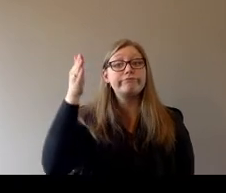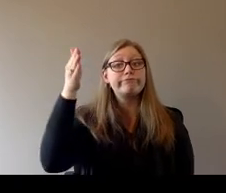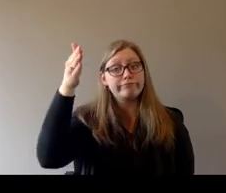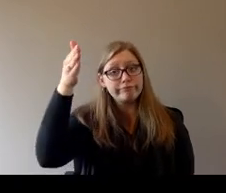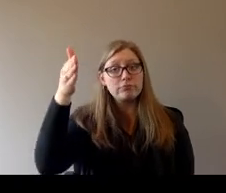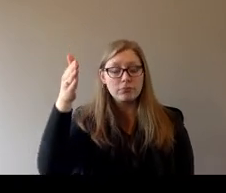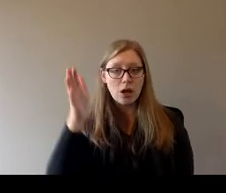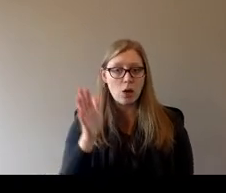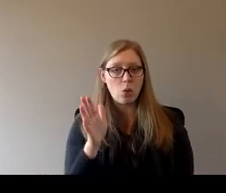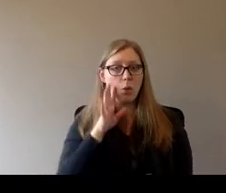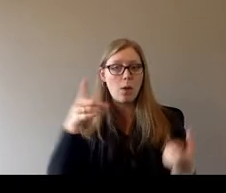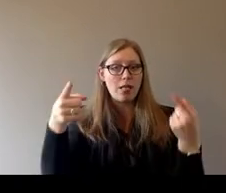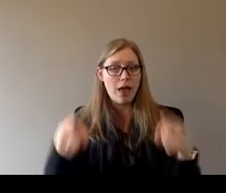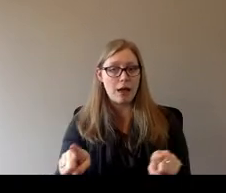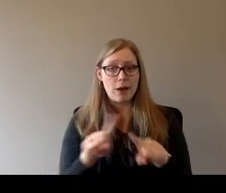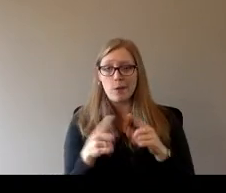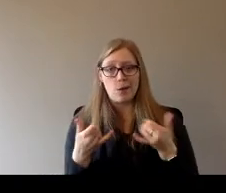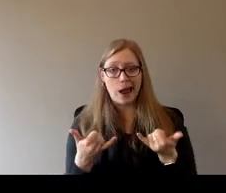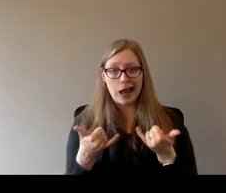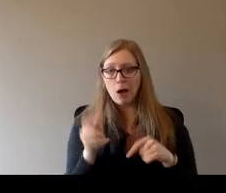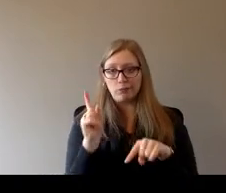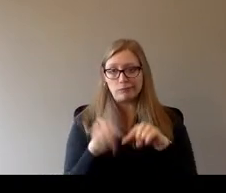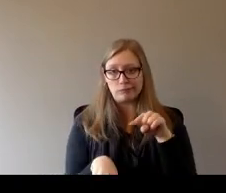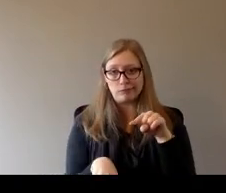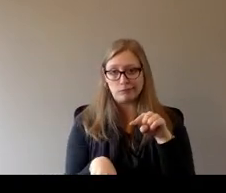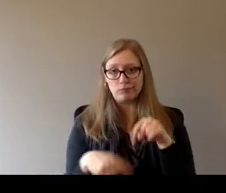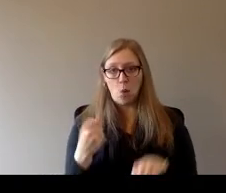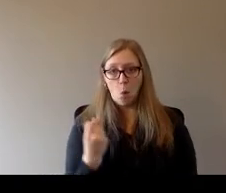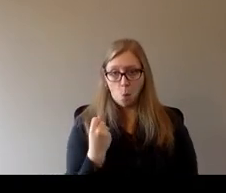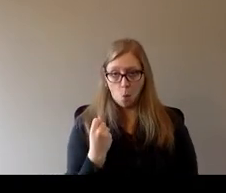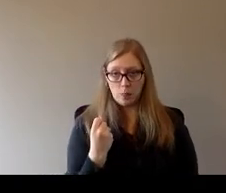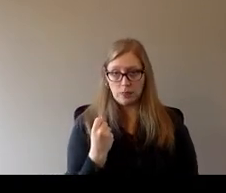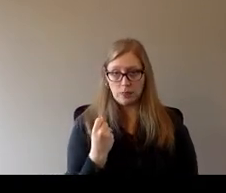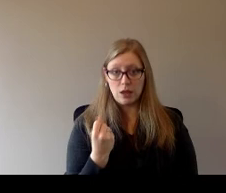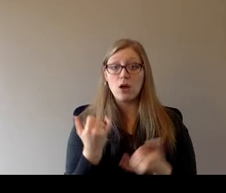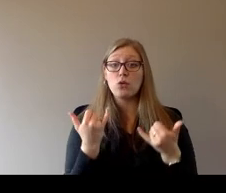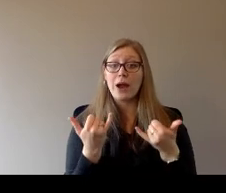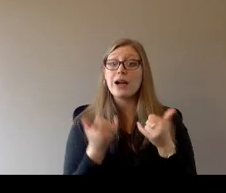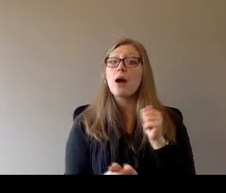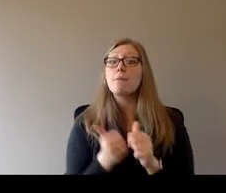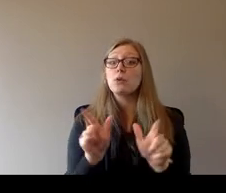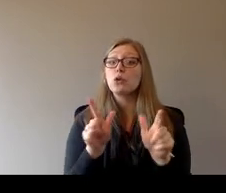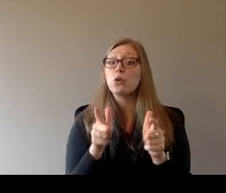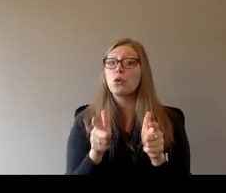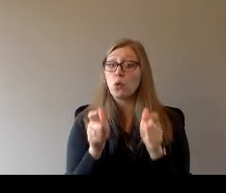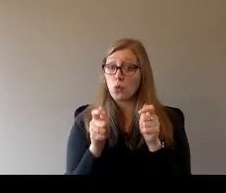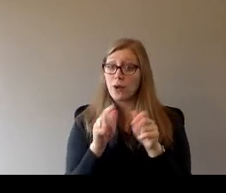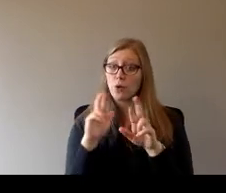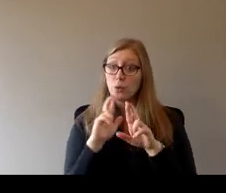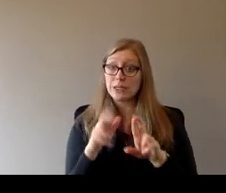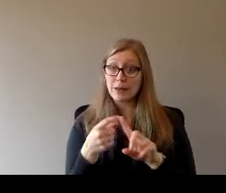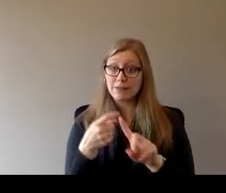But as for now, the quickest response you are going to get from me is Tuesdays and Thursdays,